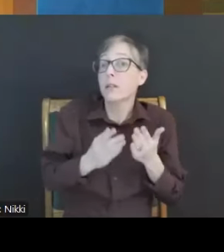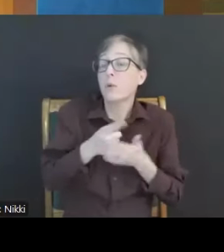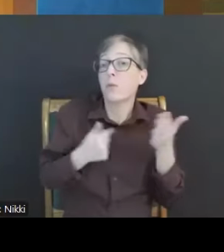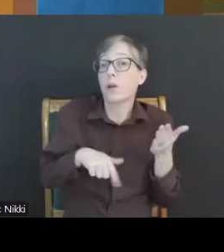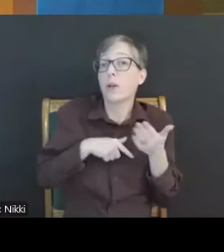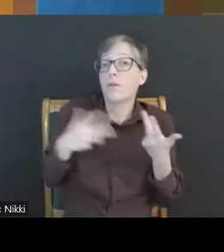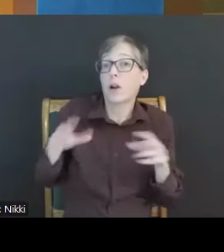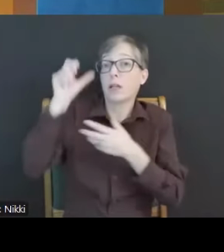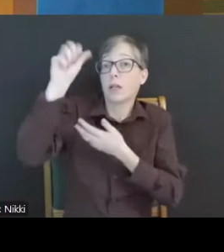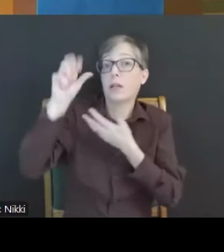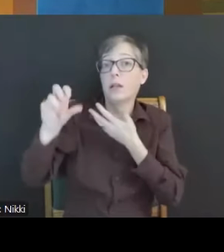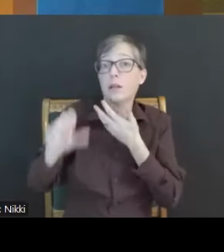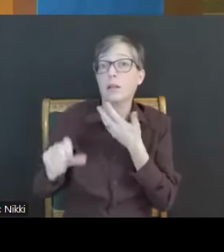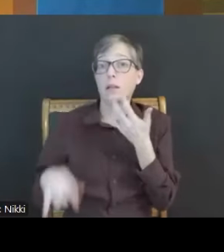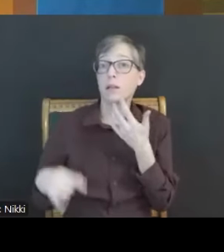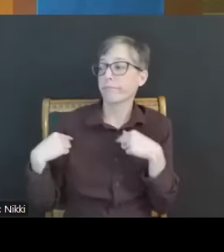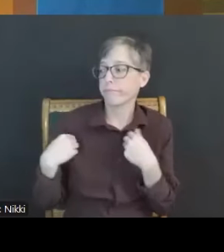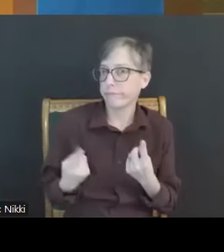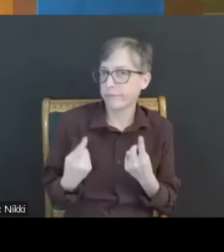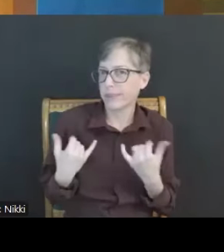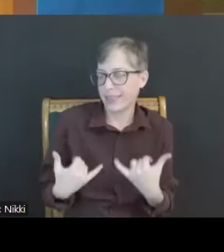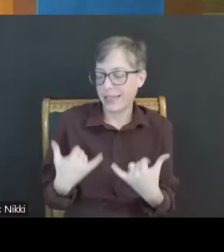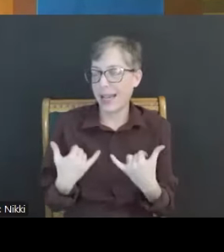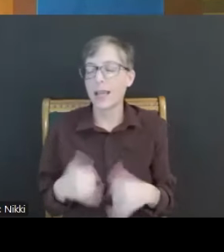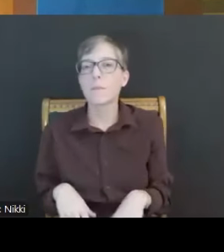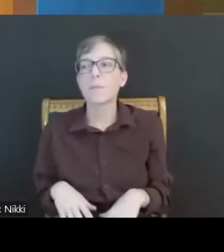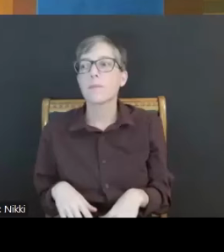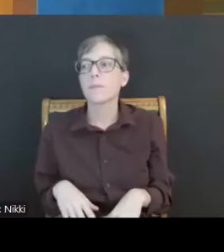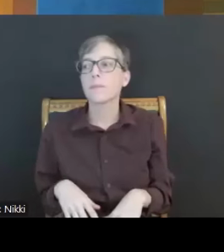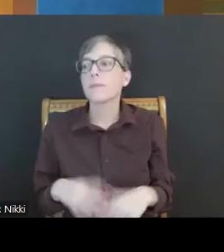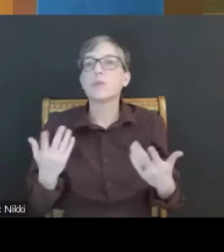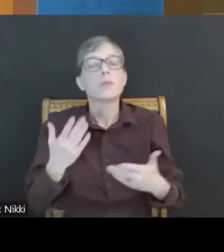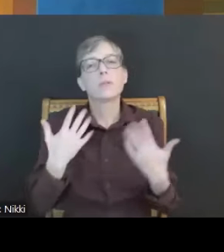uh Sean and uh Delta is just amazing as some of the things that we've done in our community